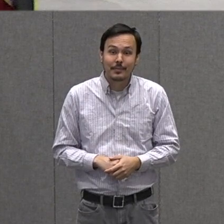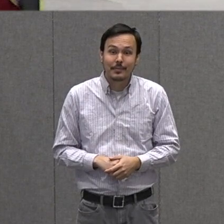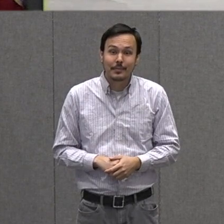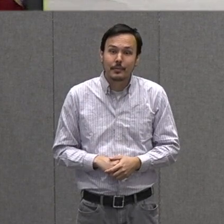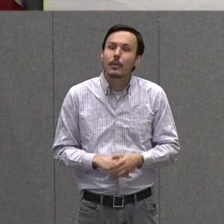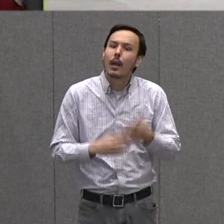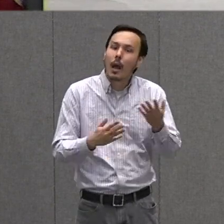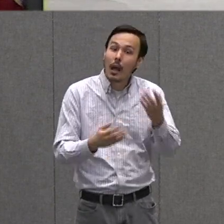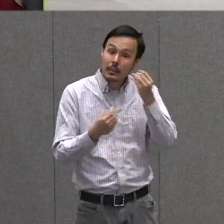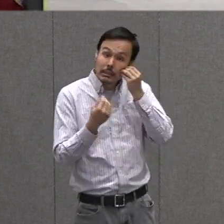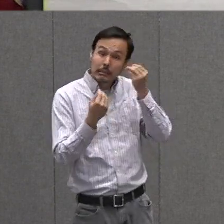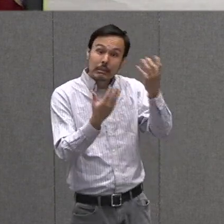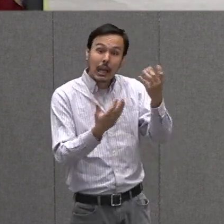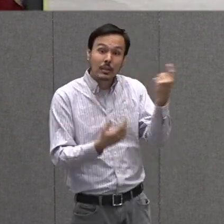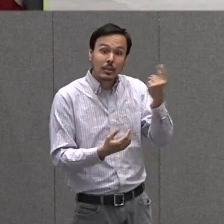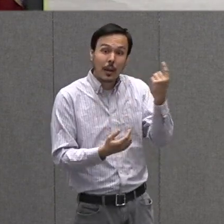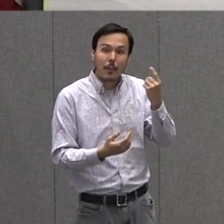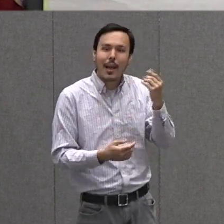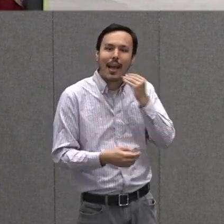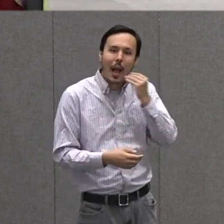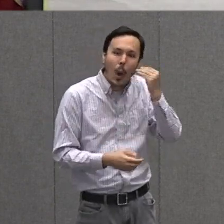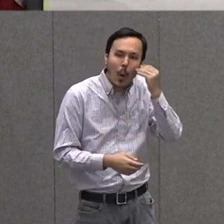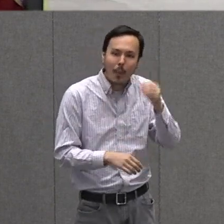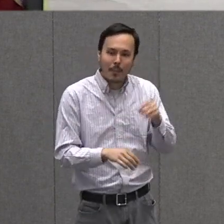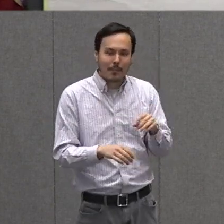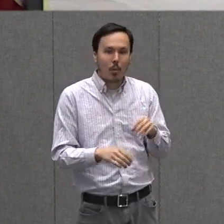Tell someone at home or your pet what you observe.